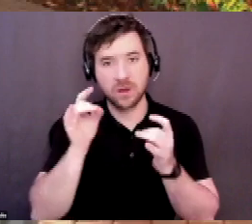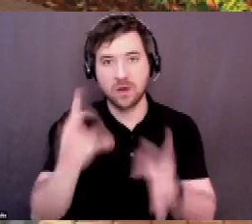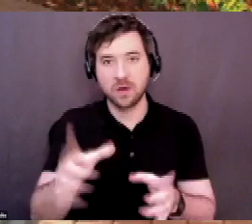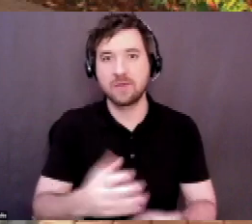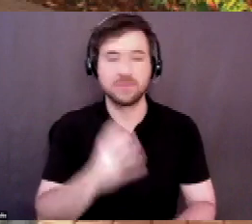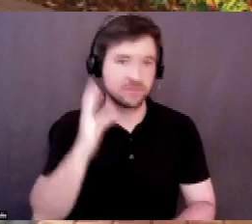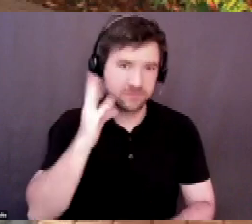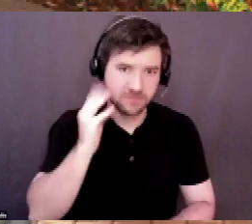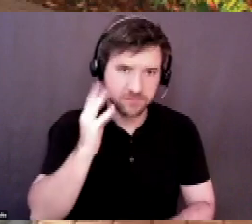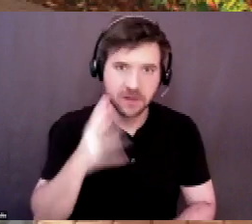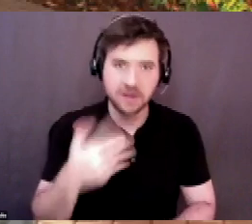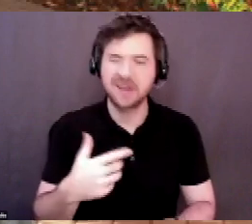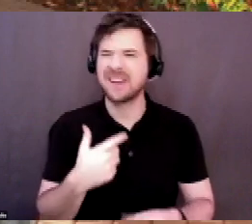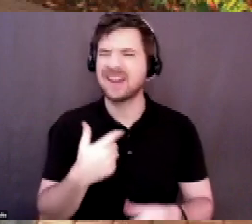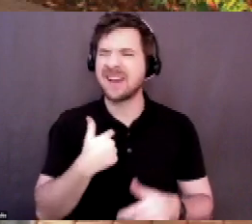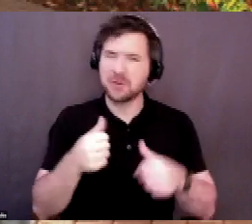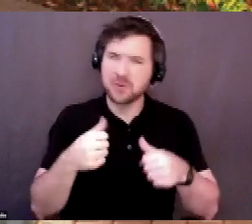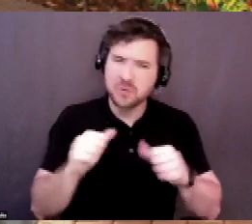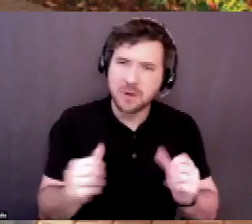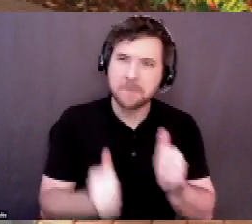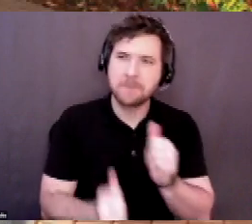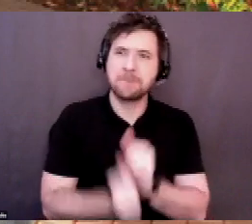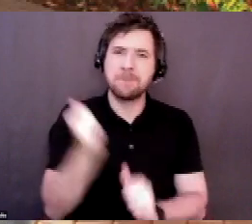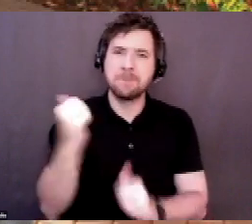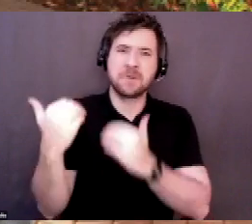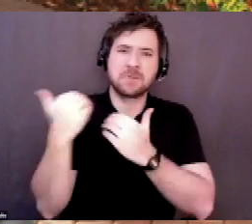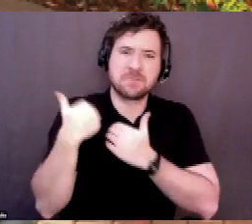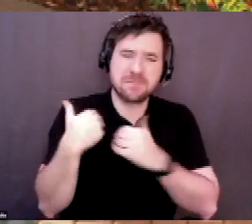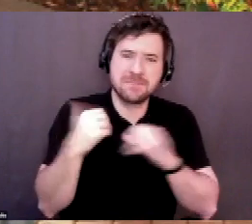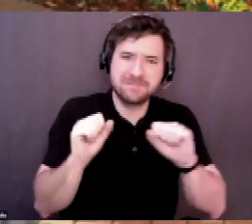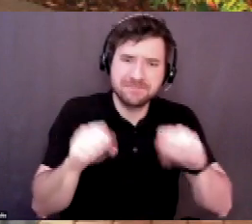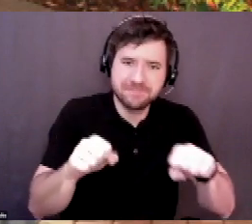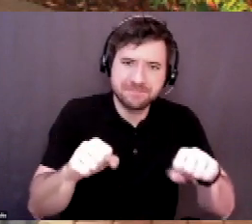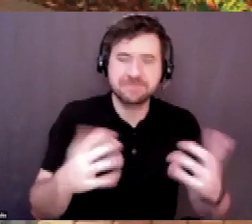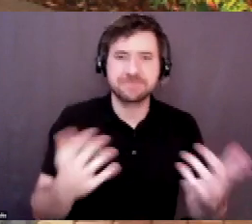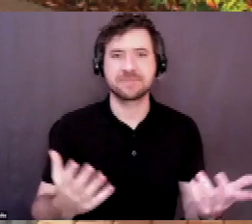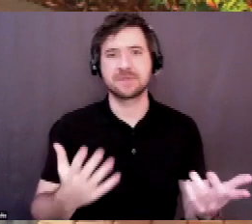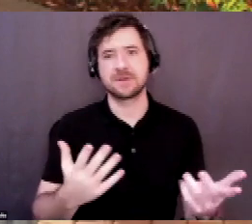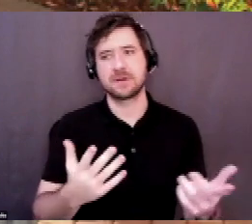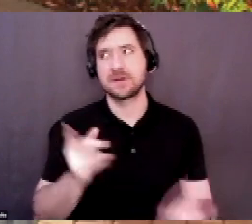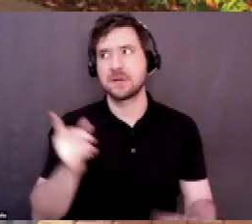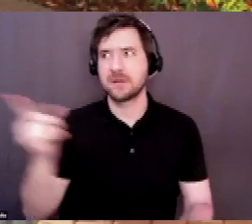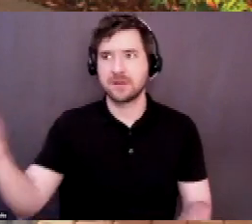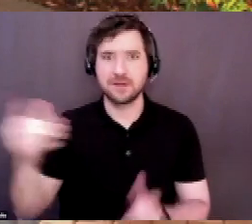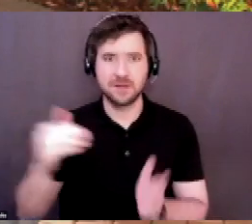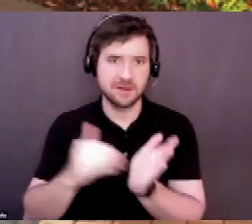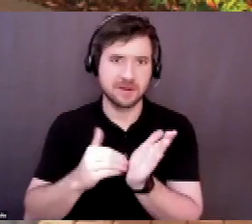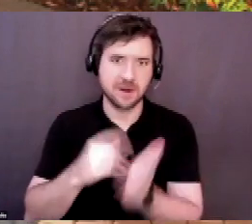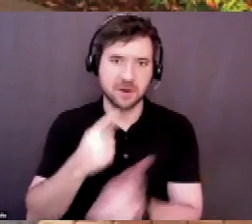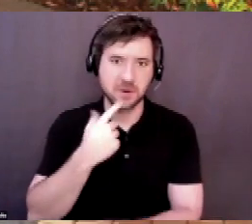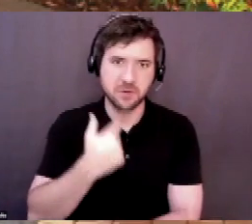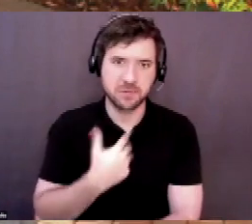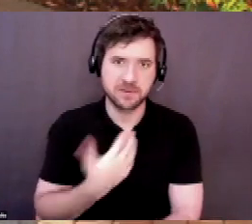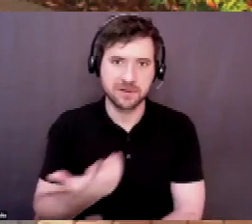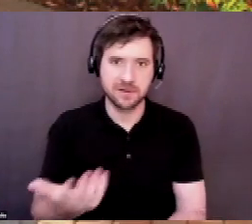preconception type thing you can do. And I was being told, you know, how much help I was going to need.